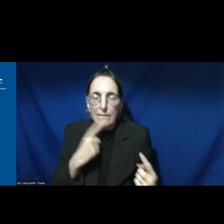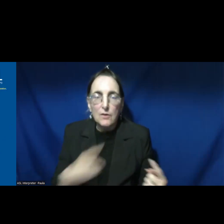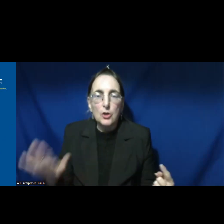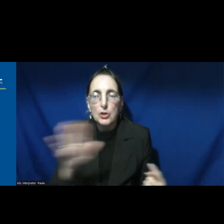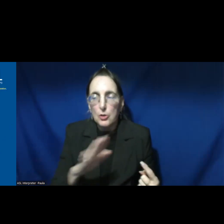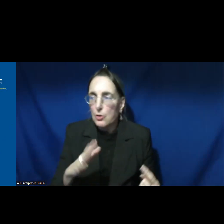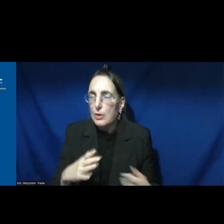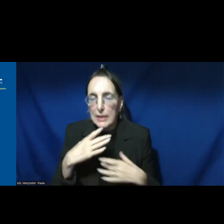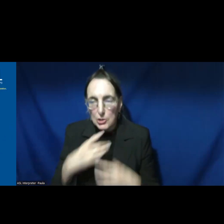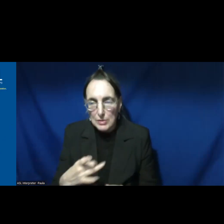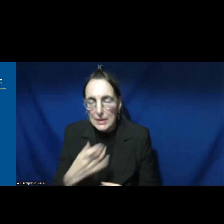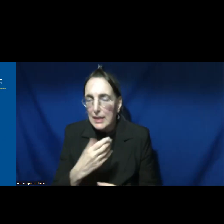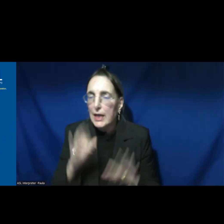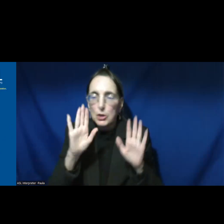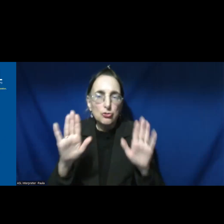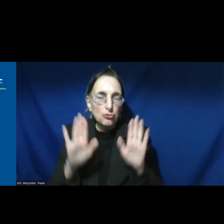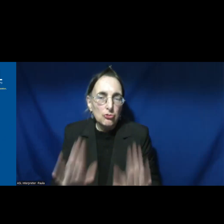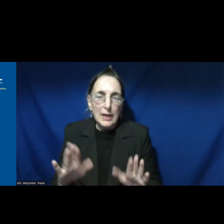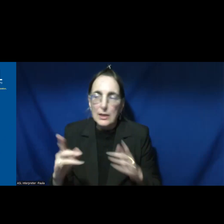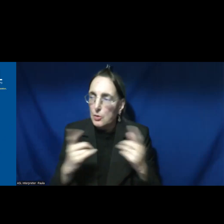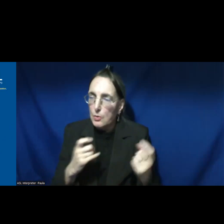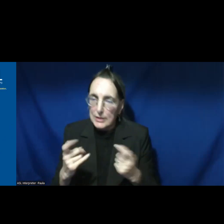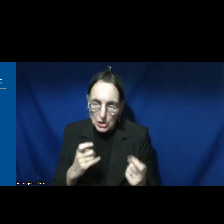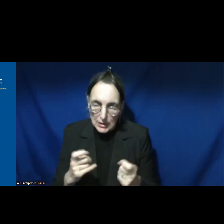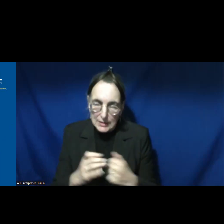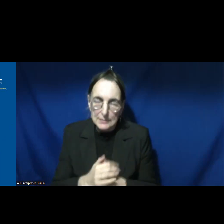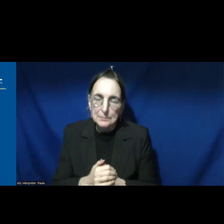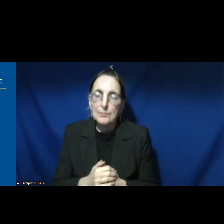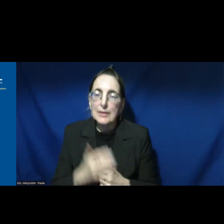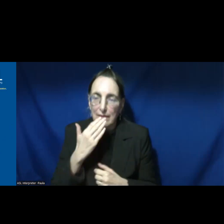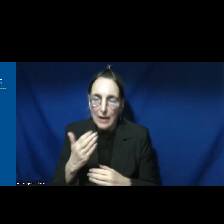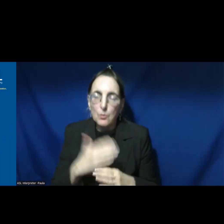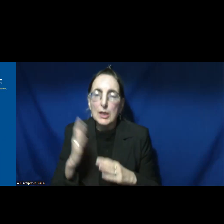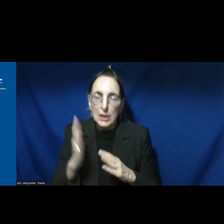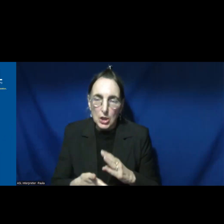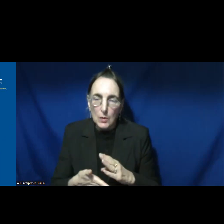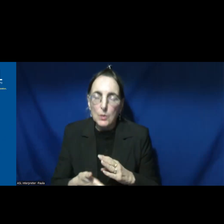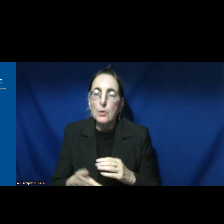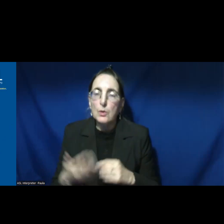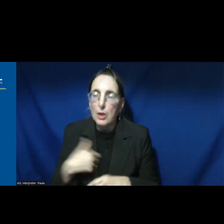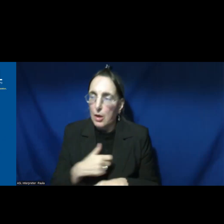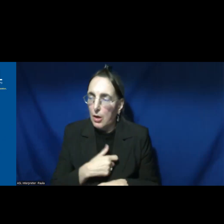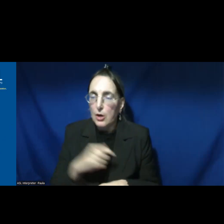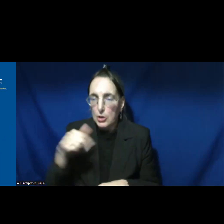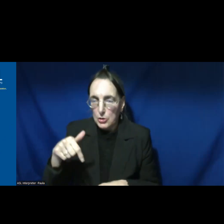great questions. And that will conclude the quick Q&A today.